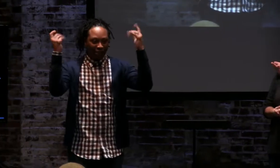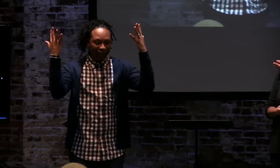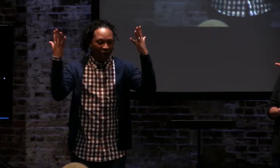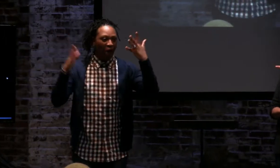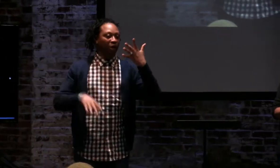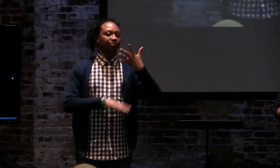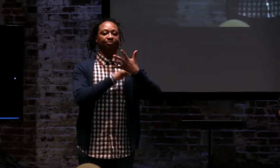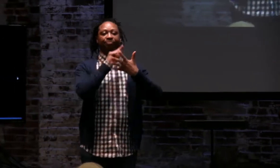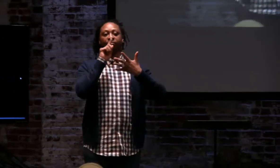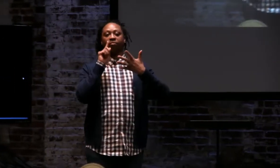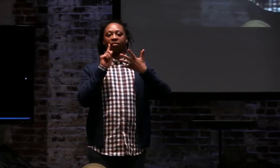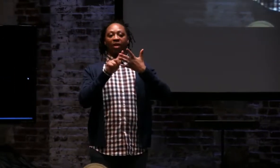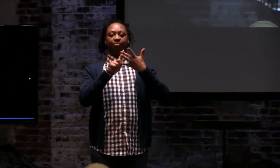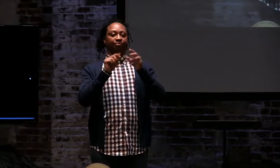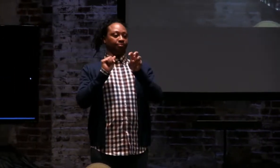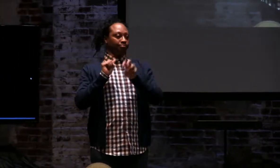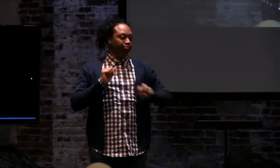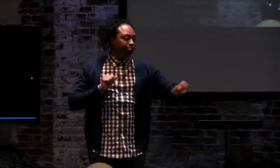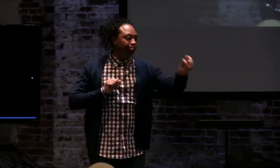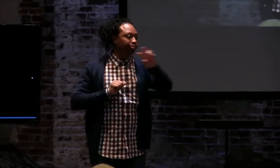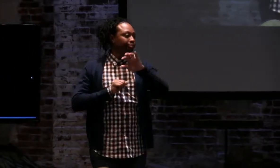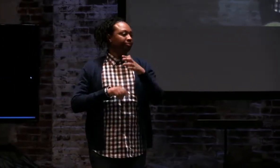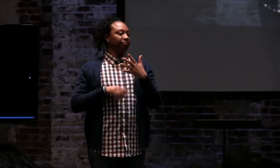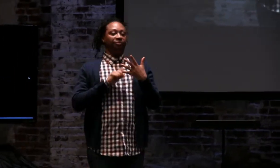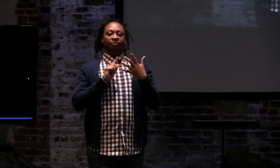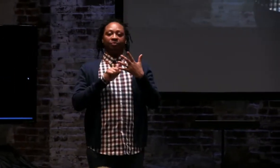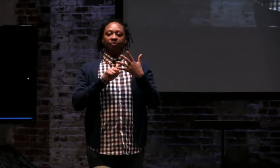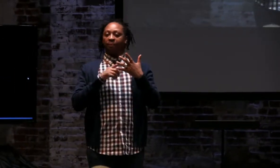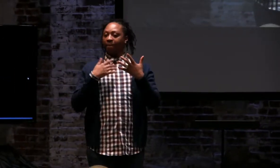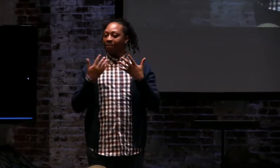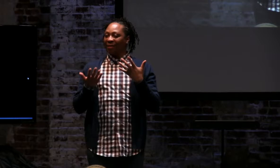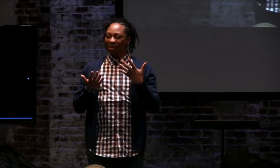Oh yes, a festival. We are supposed to host a festival.